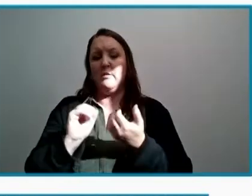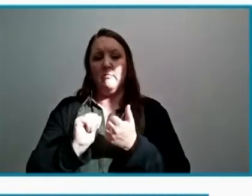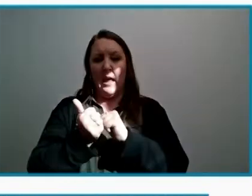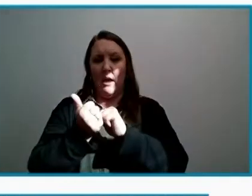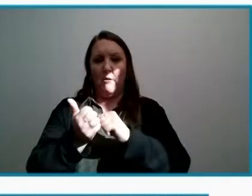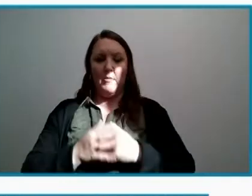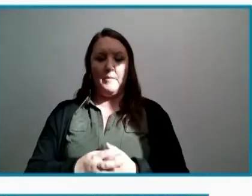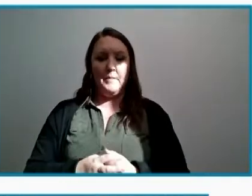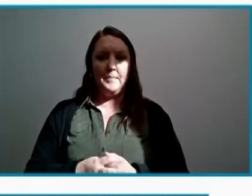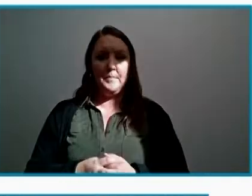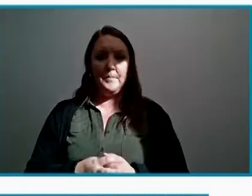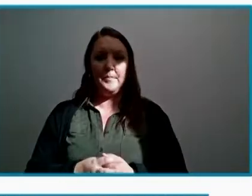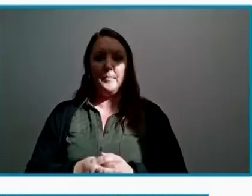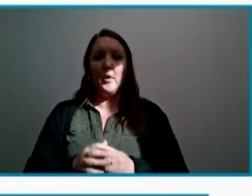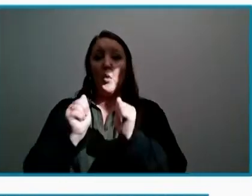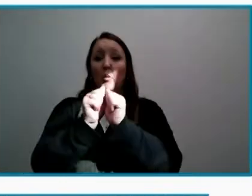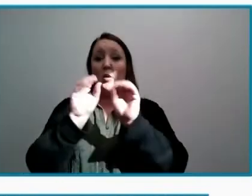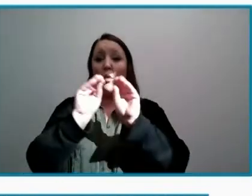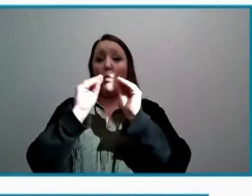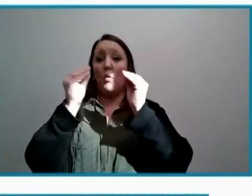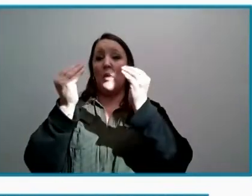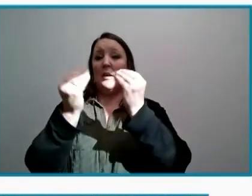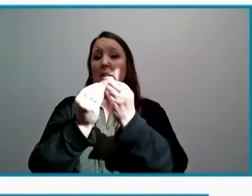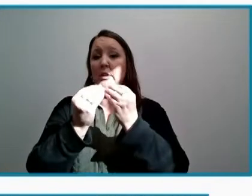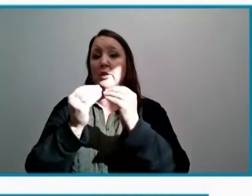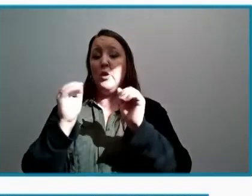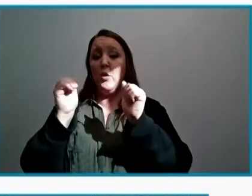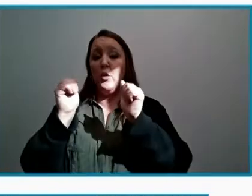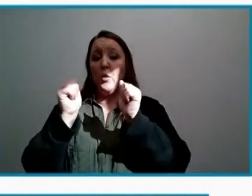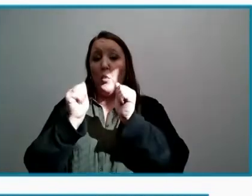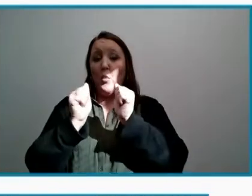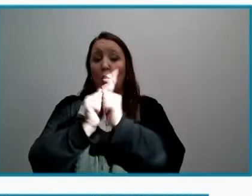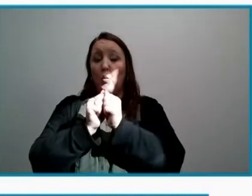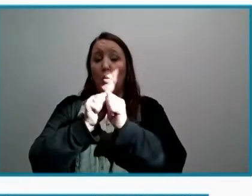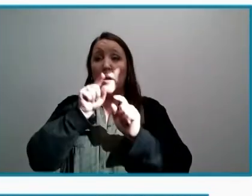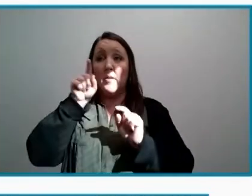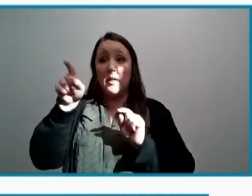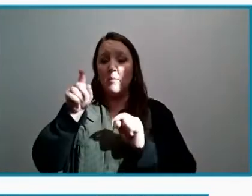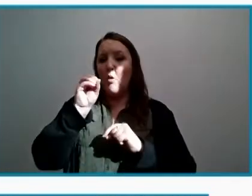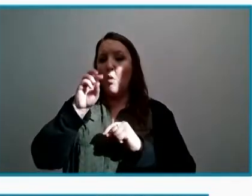With the organization, uh, with them or for, for us as The Old Globe.